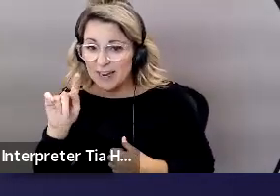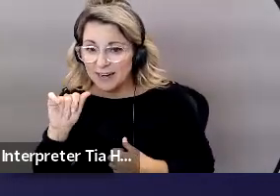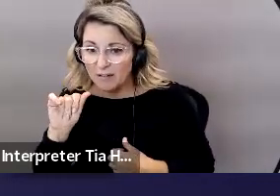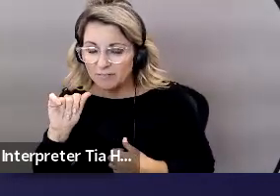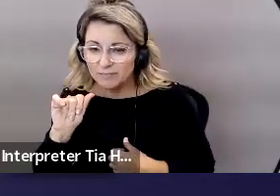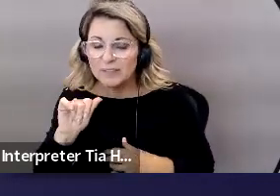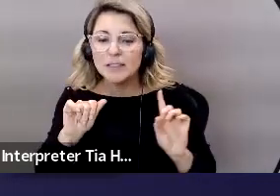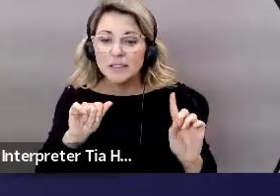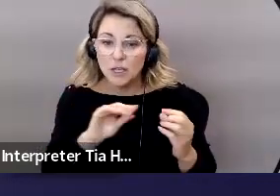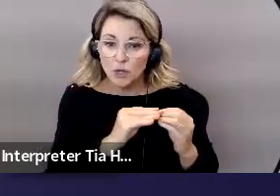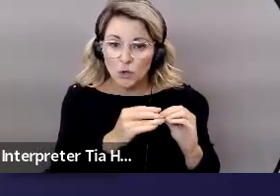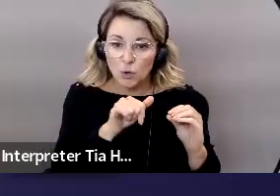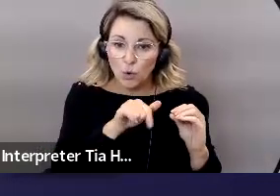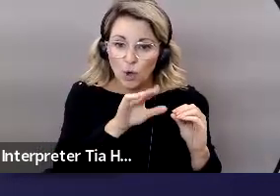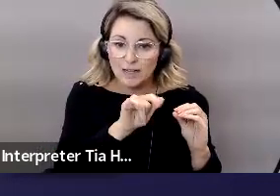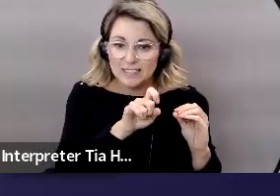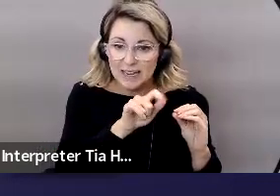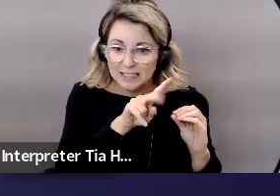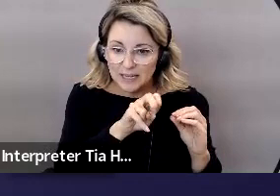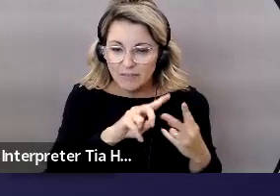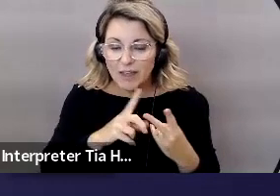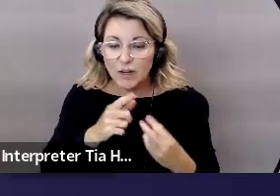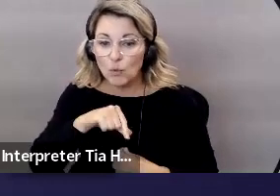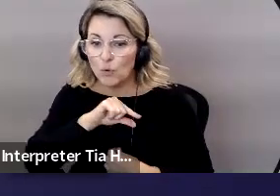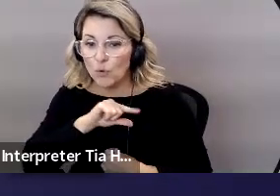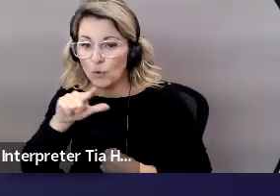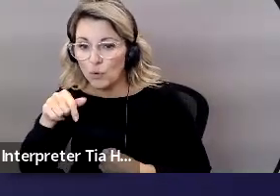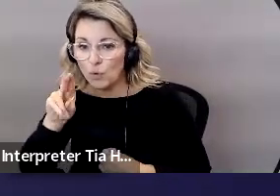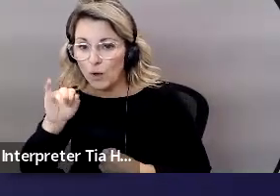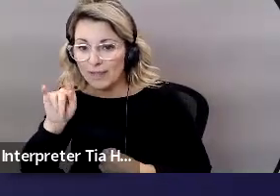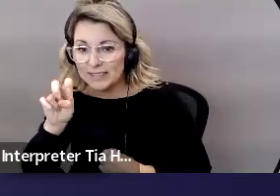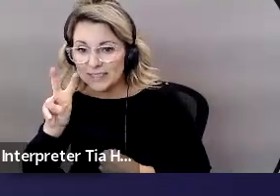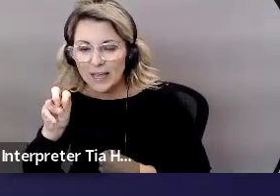you want to make sure that you are doing your due diligence and you're collecting quantitative data